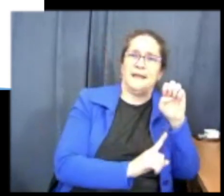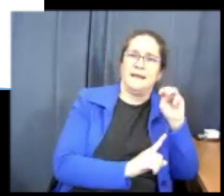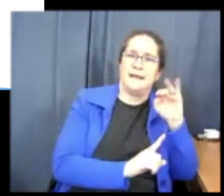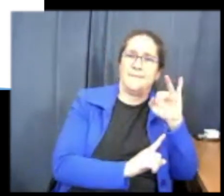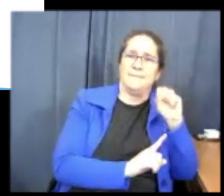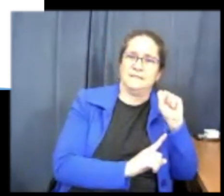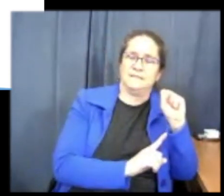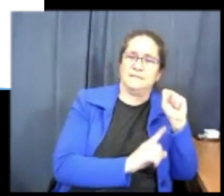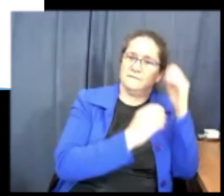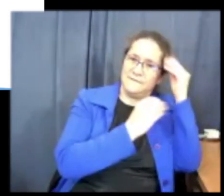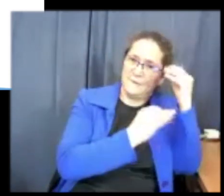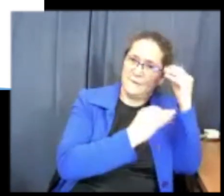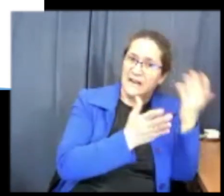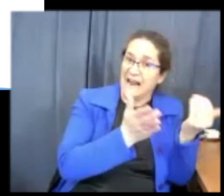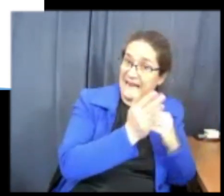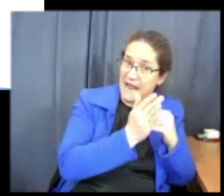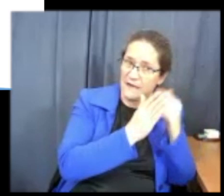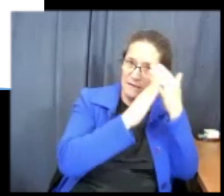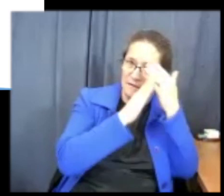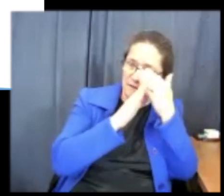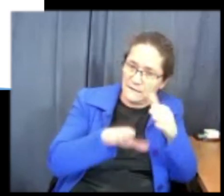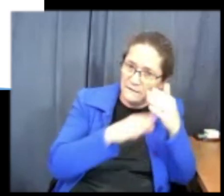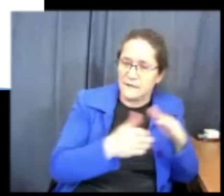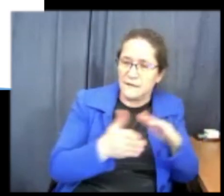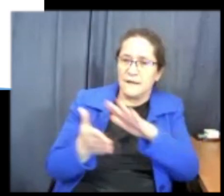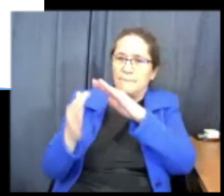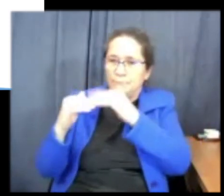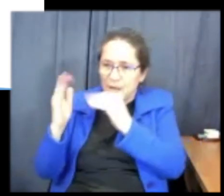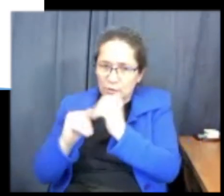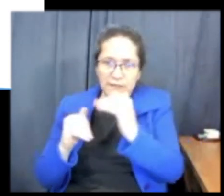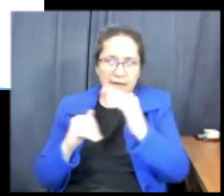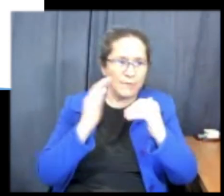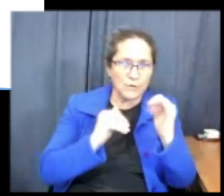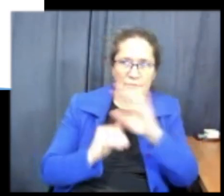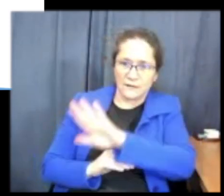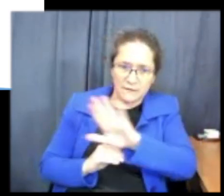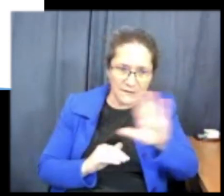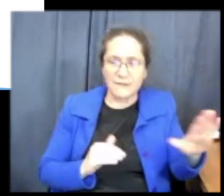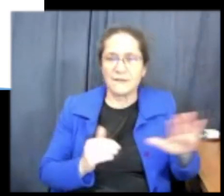building by building, possibly school by school, grade by grade to see which students are